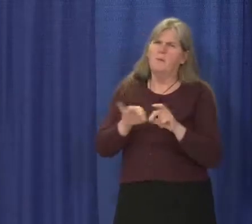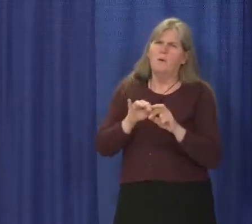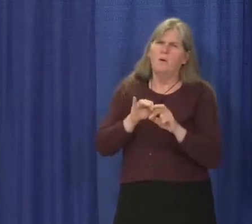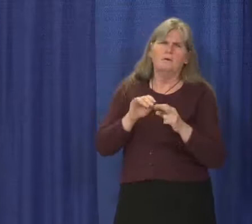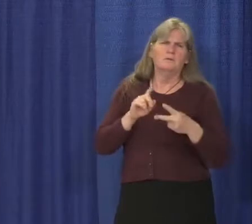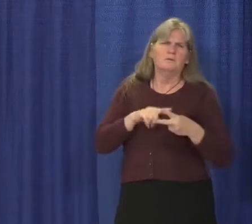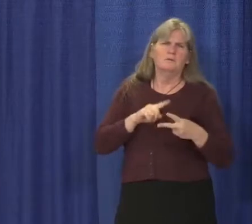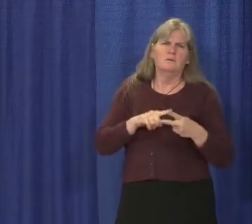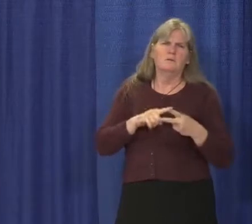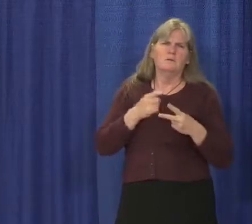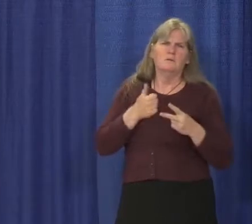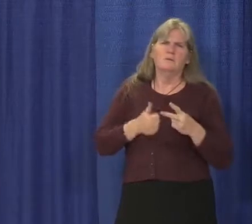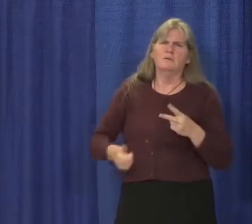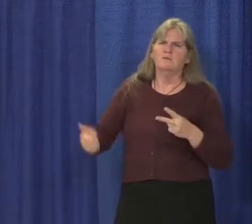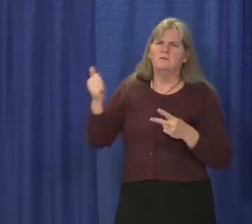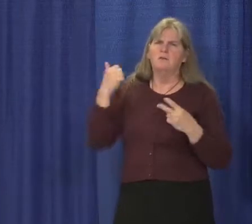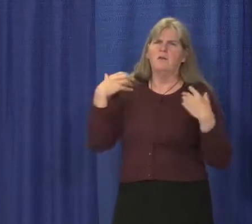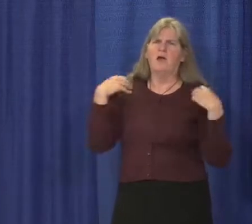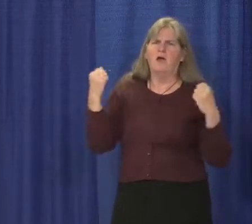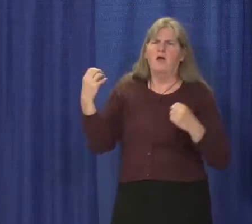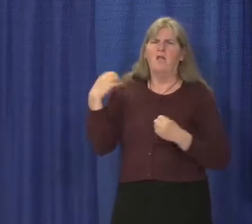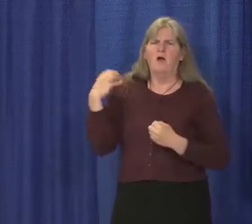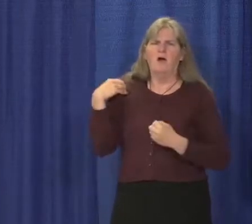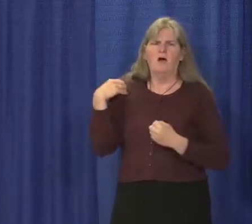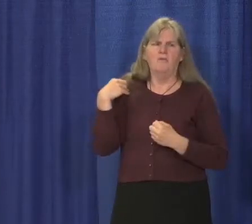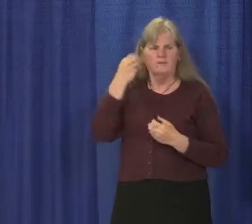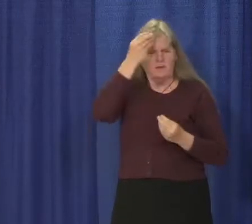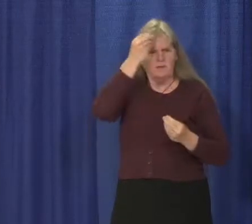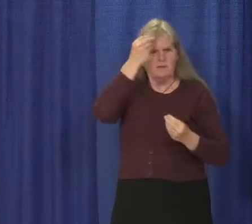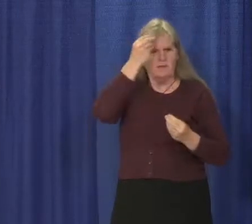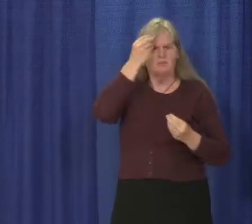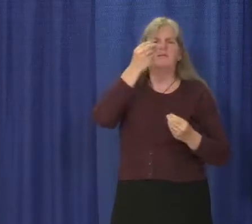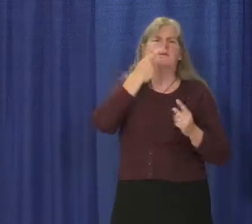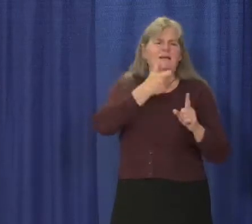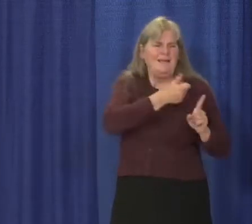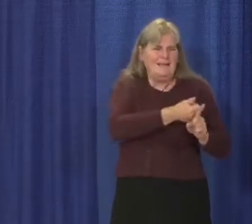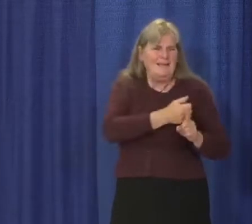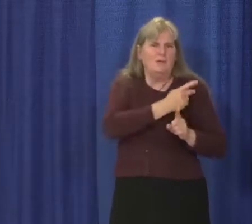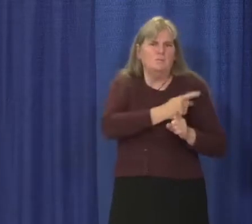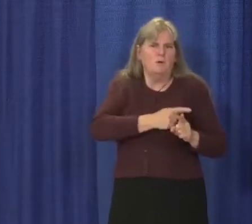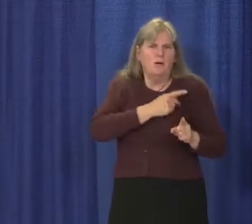that is and we will see what